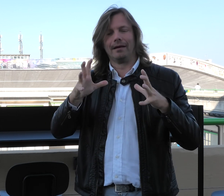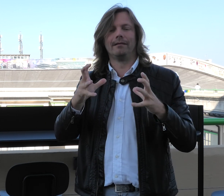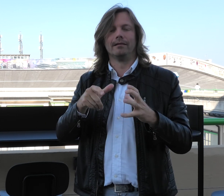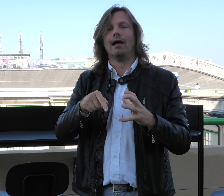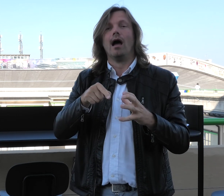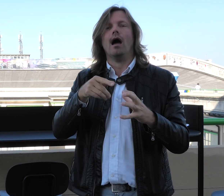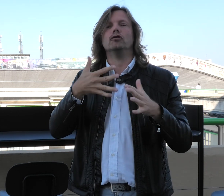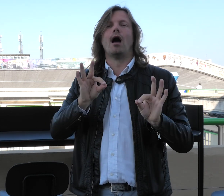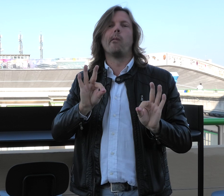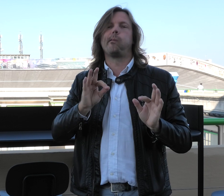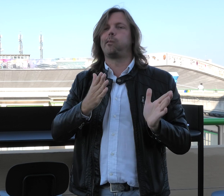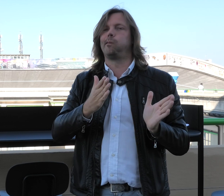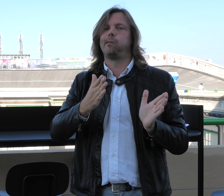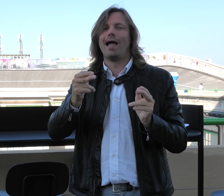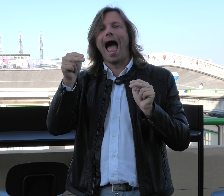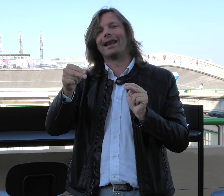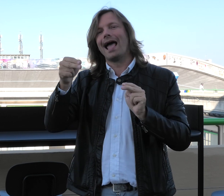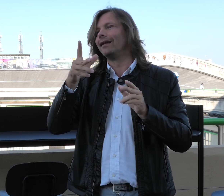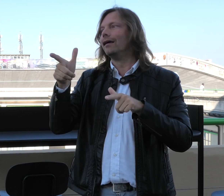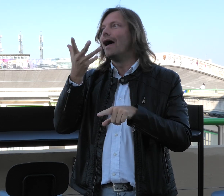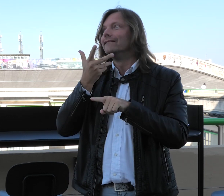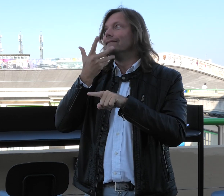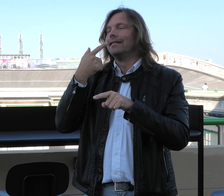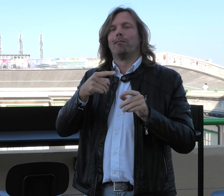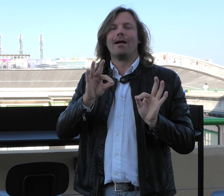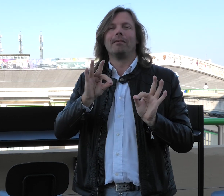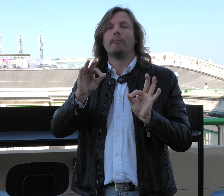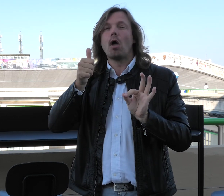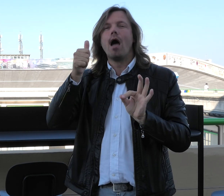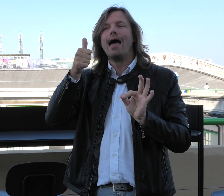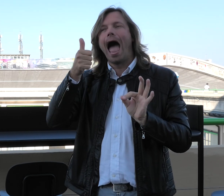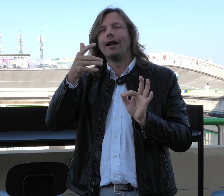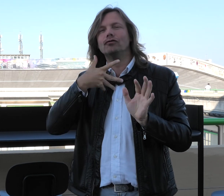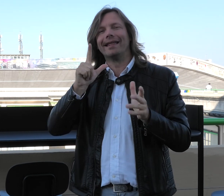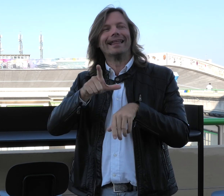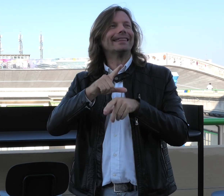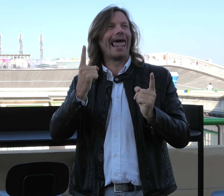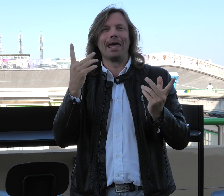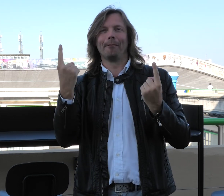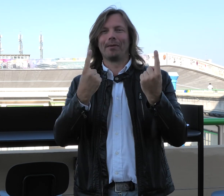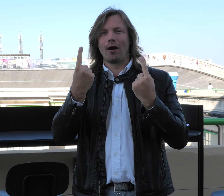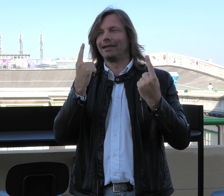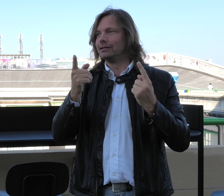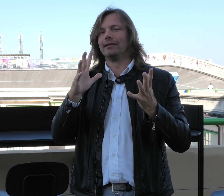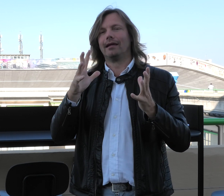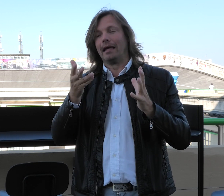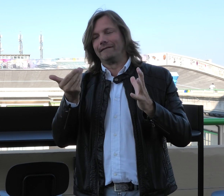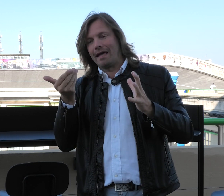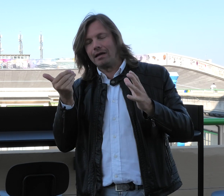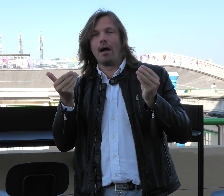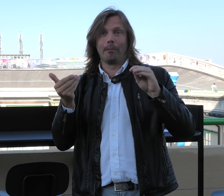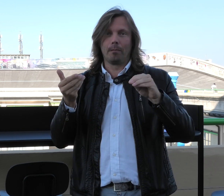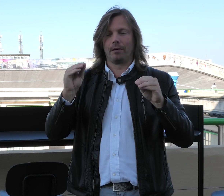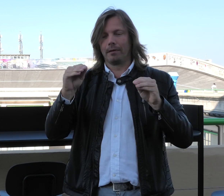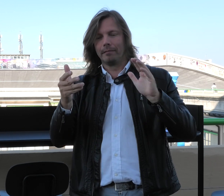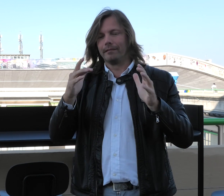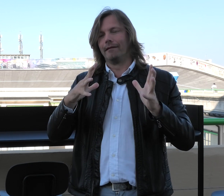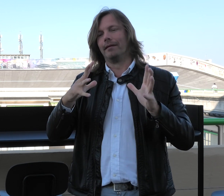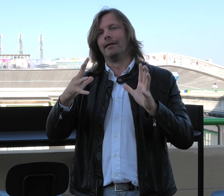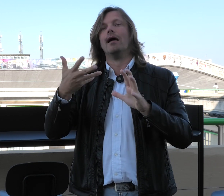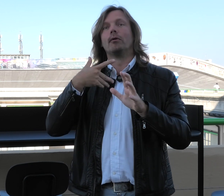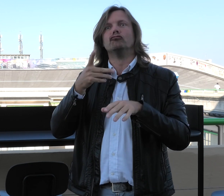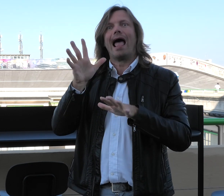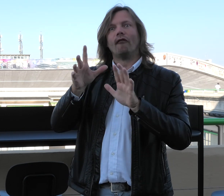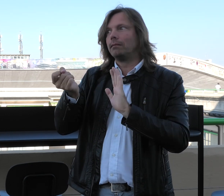So I've been working like this for years and obviously every year I change the material by removing irrelevant ones and adding others.